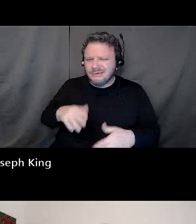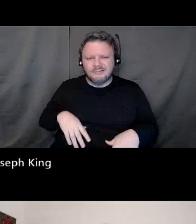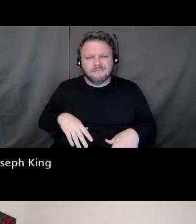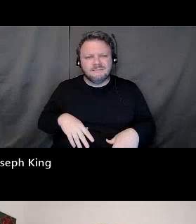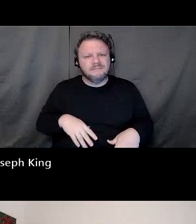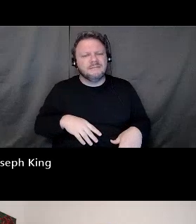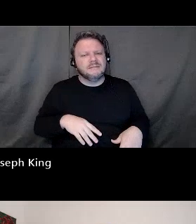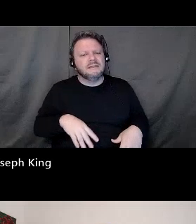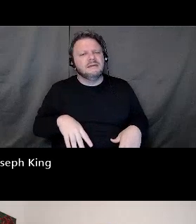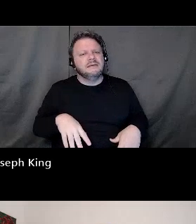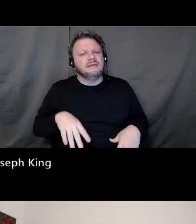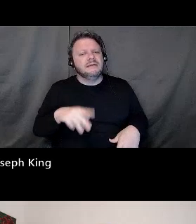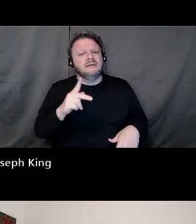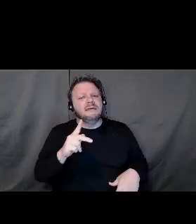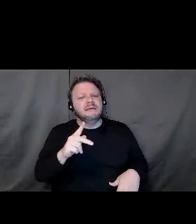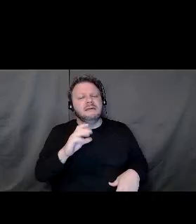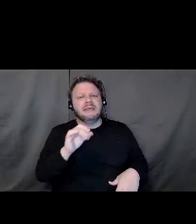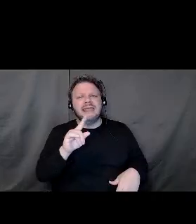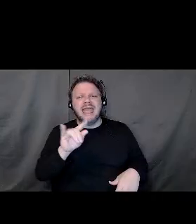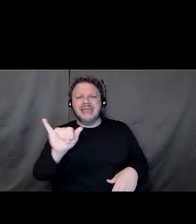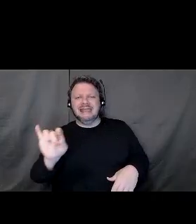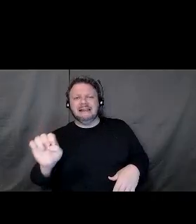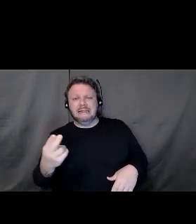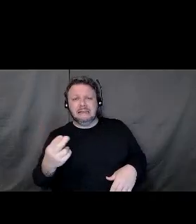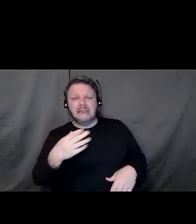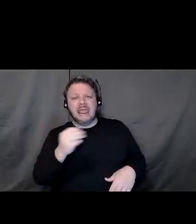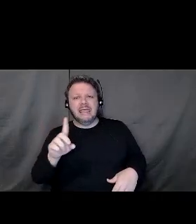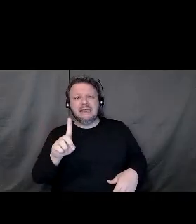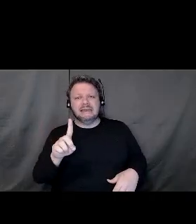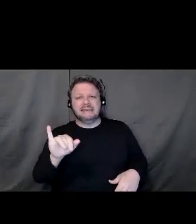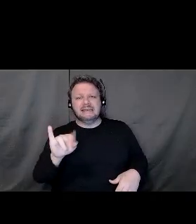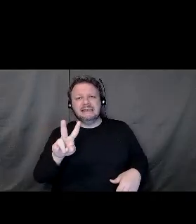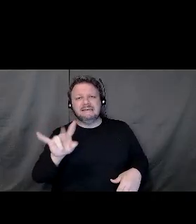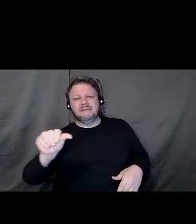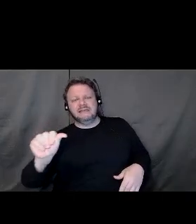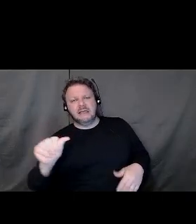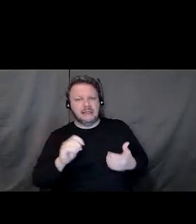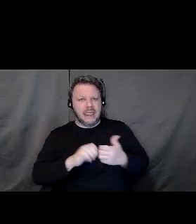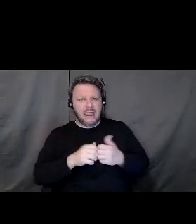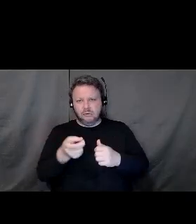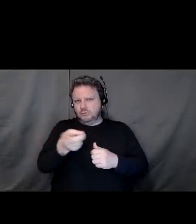And it's just that Kaylee and Divya, how are you all want to handle the the questions?